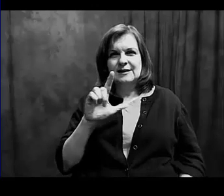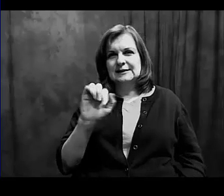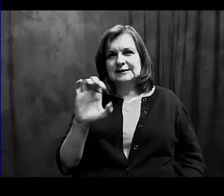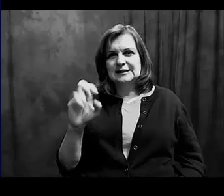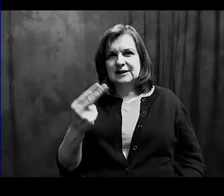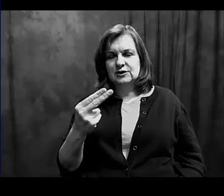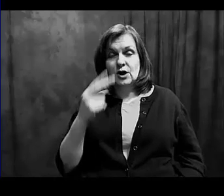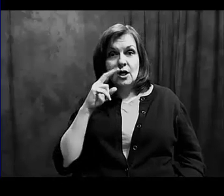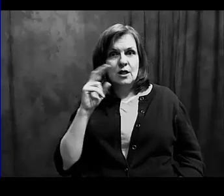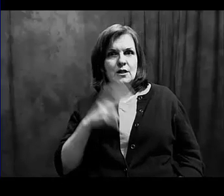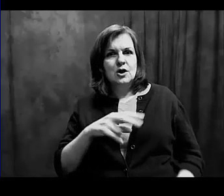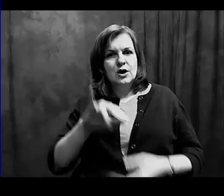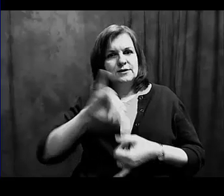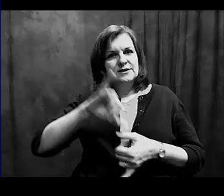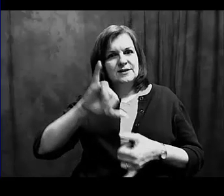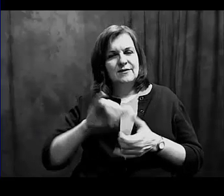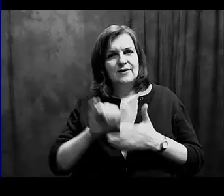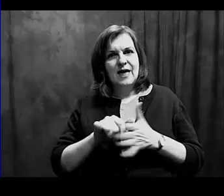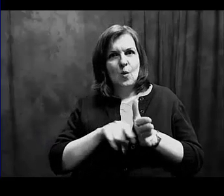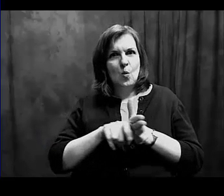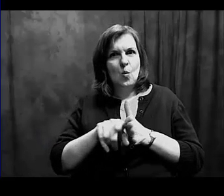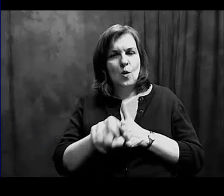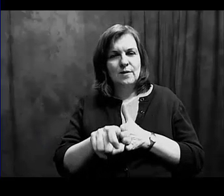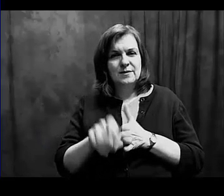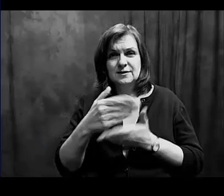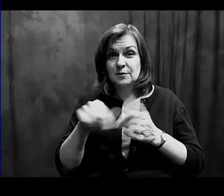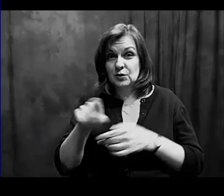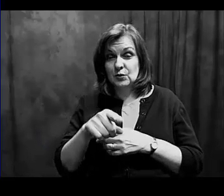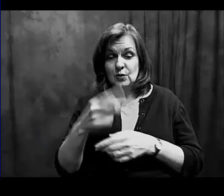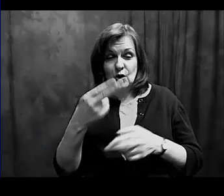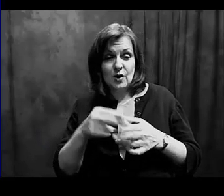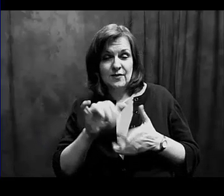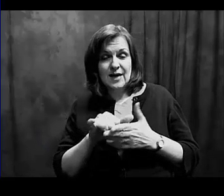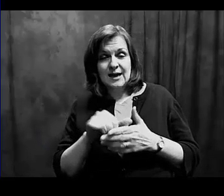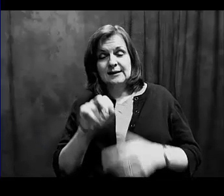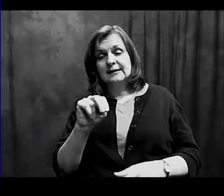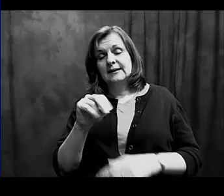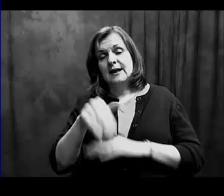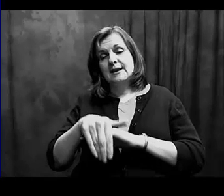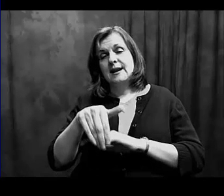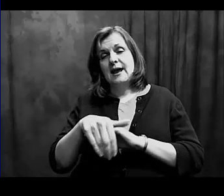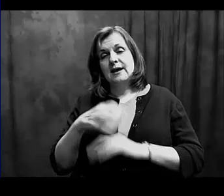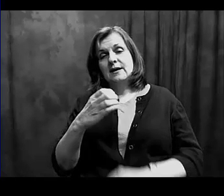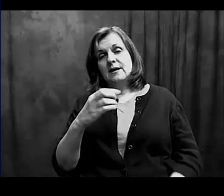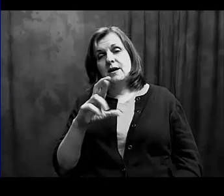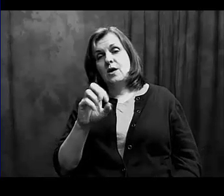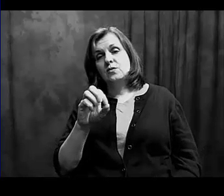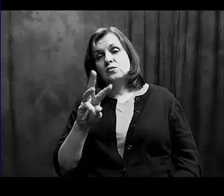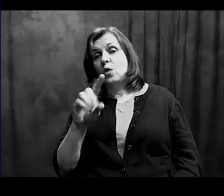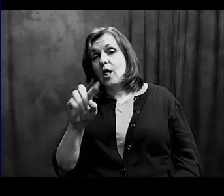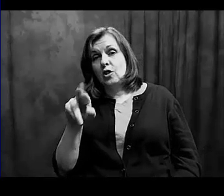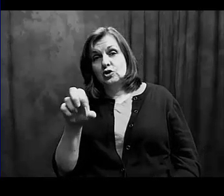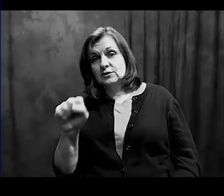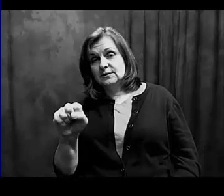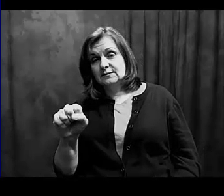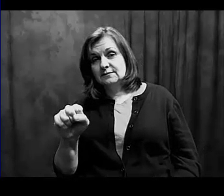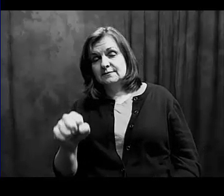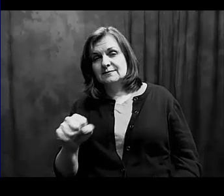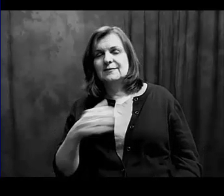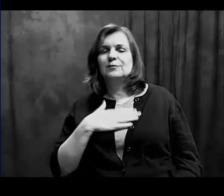look at the size of this earthworm!! some of you might refer to these as night crawlers